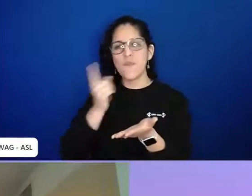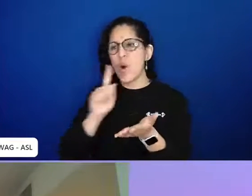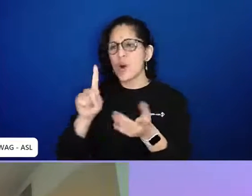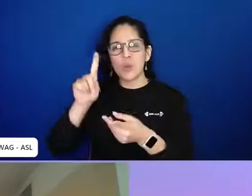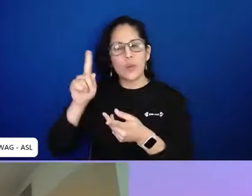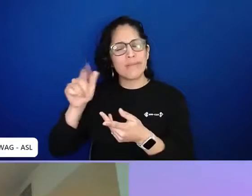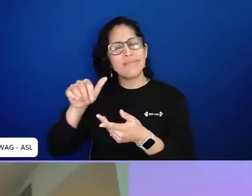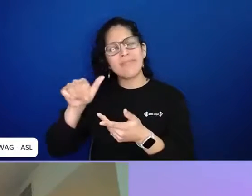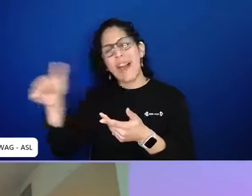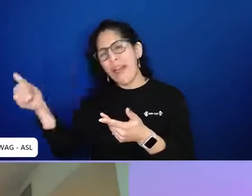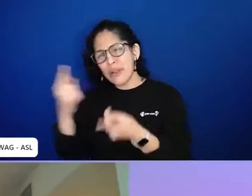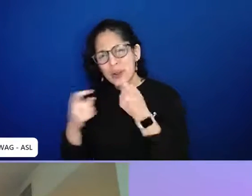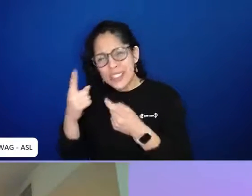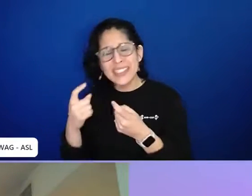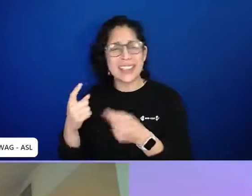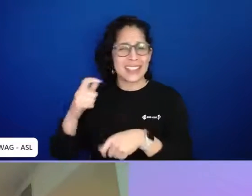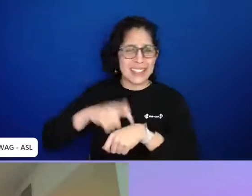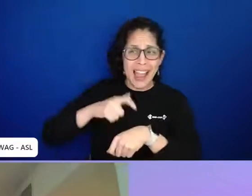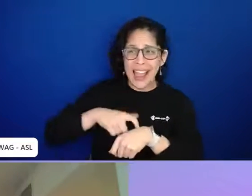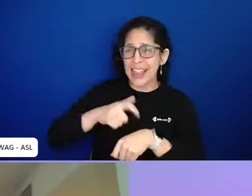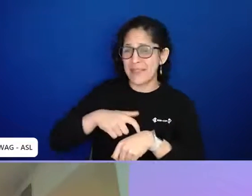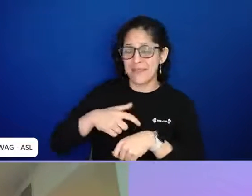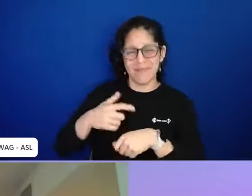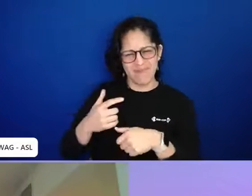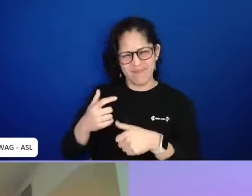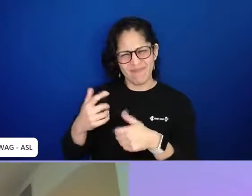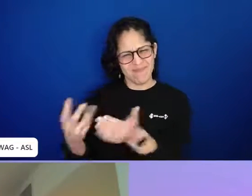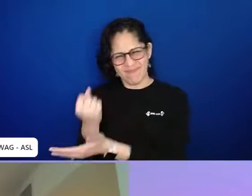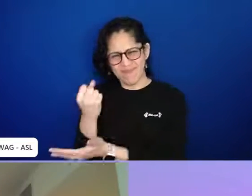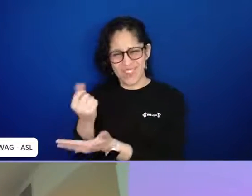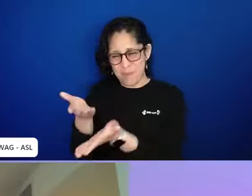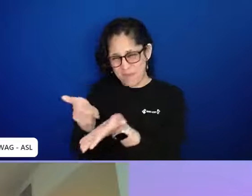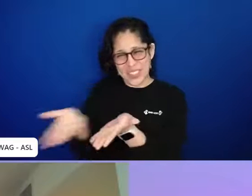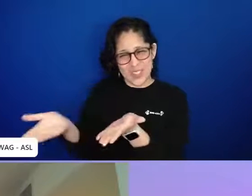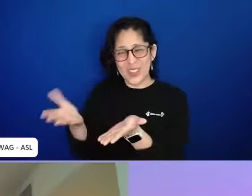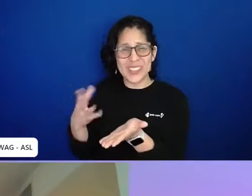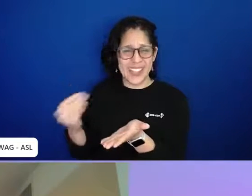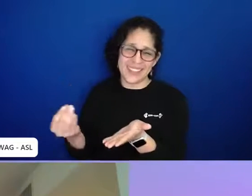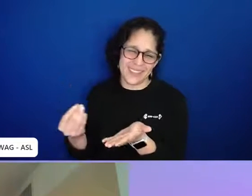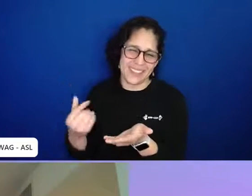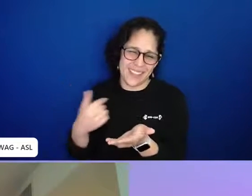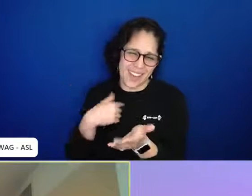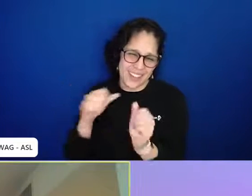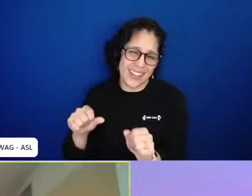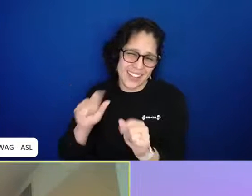products for axe for designer, where the features are discussed period so just to be sufficient and time for